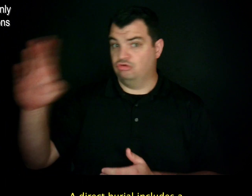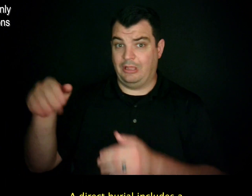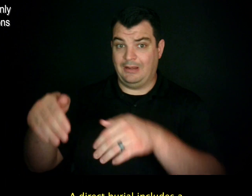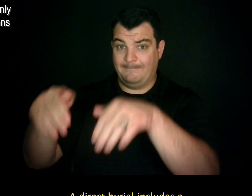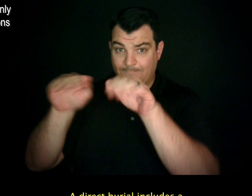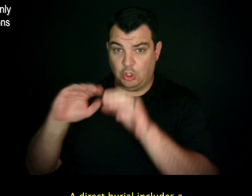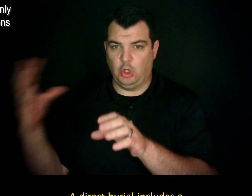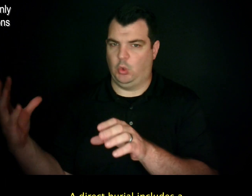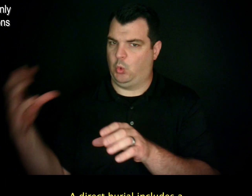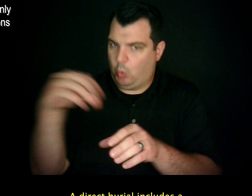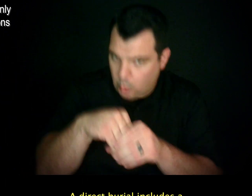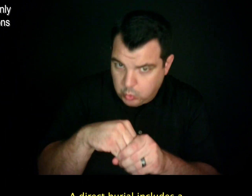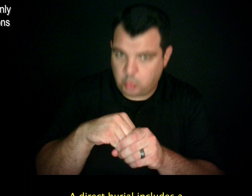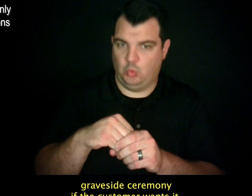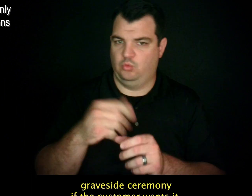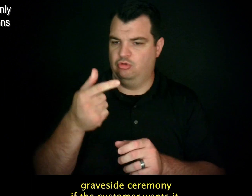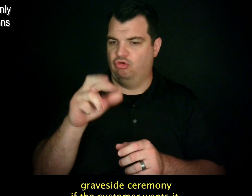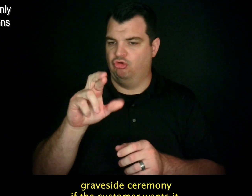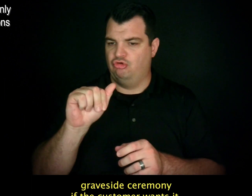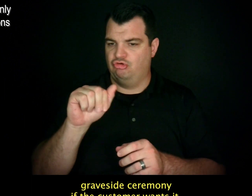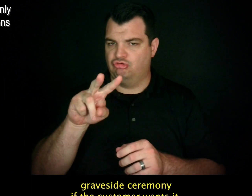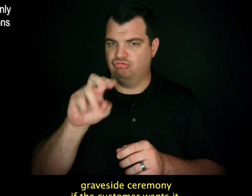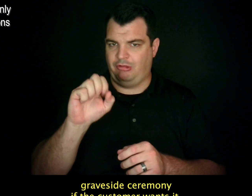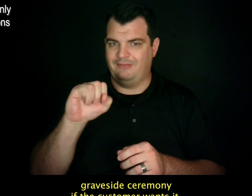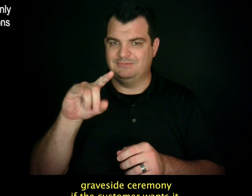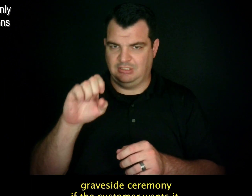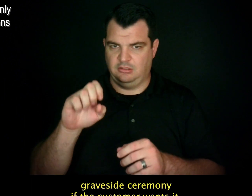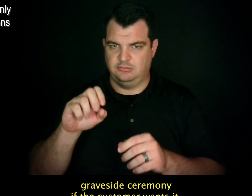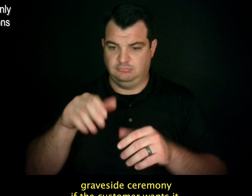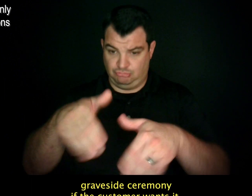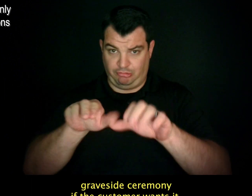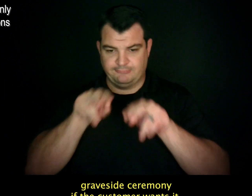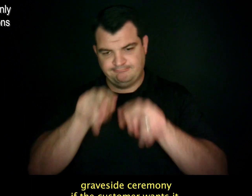A direct burial includes a graveside ceremony if the customer wants it.